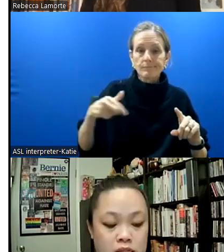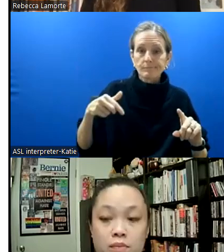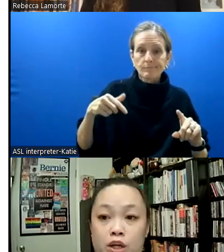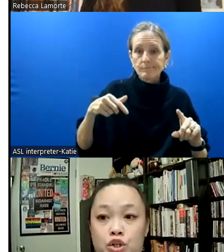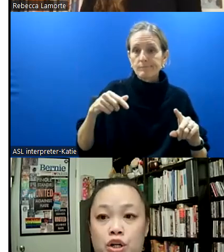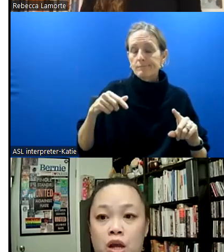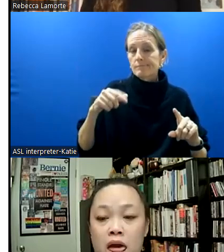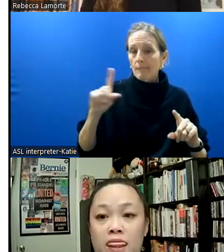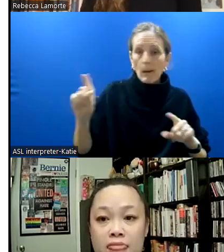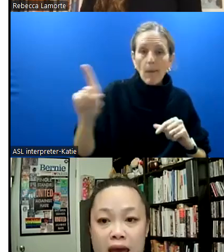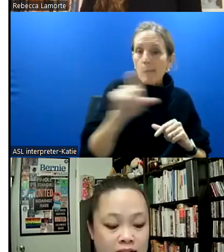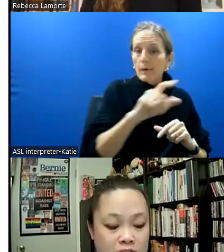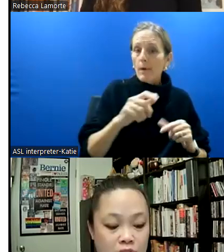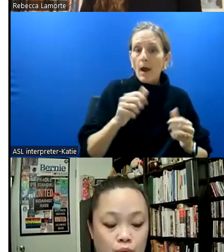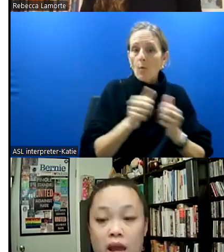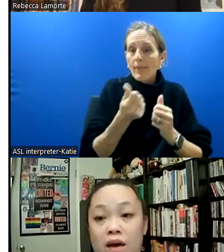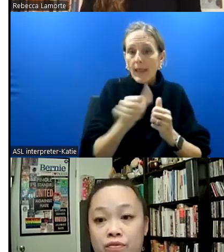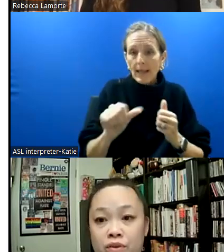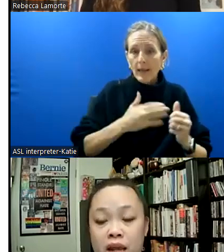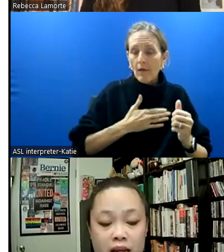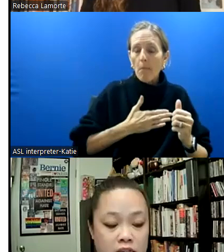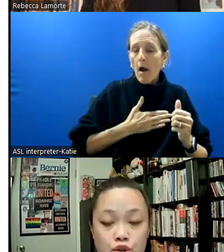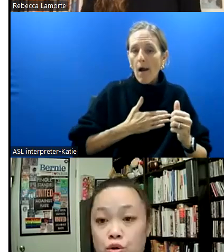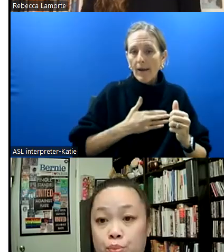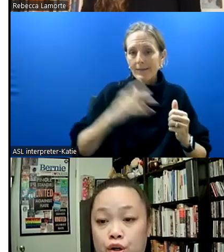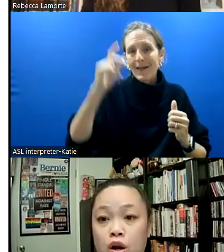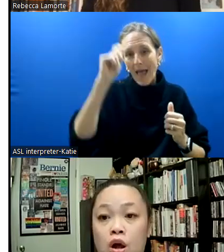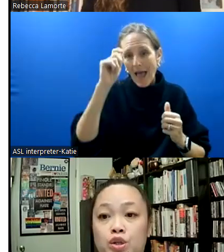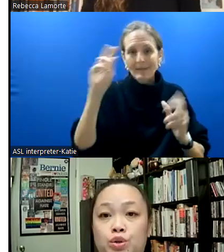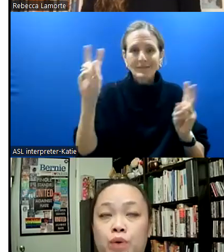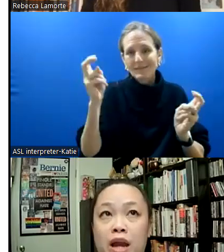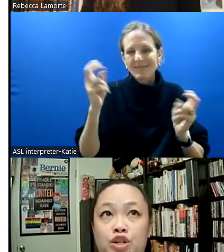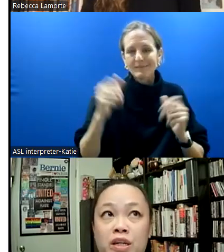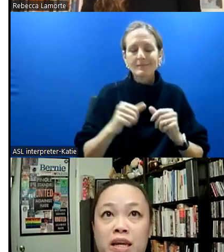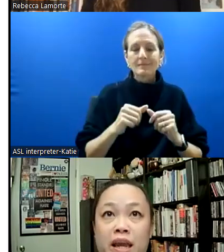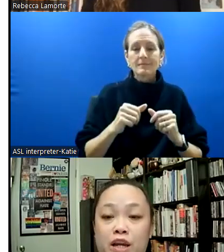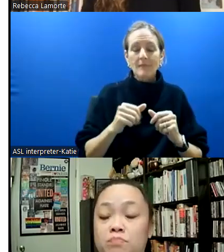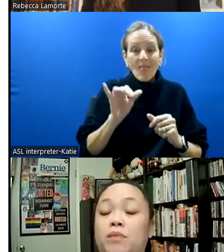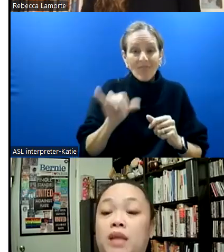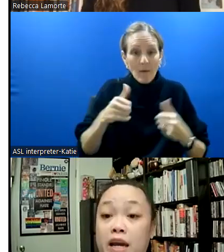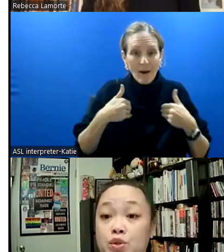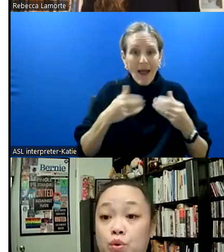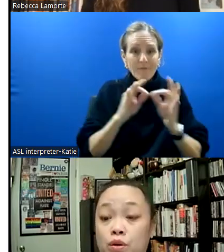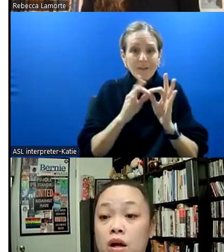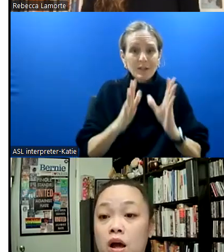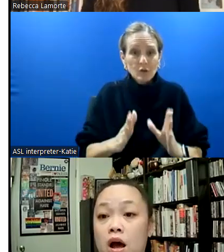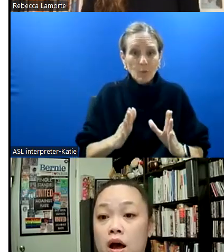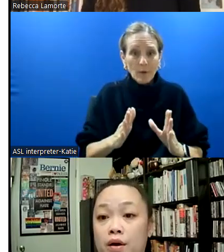is to make sure that we have an ASL interpreter to actually engage maybe the high school,